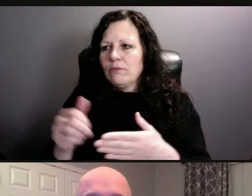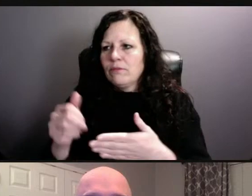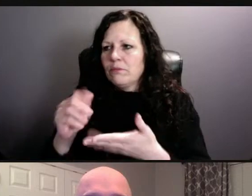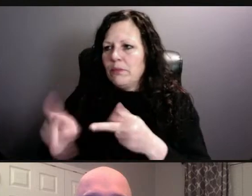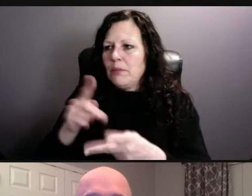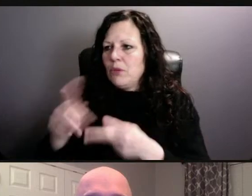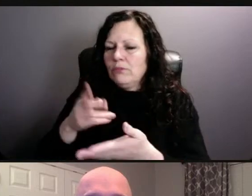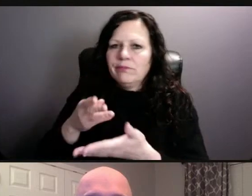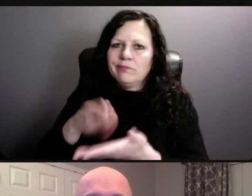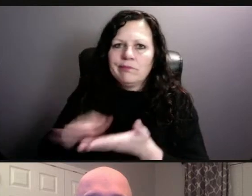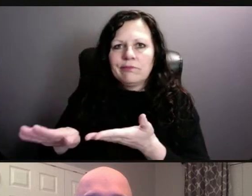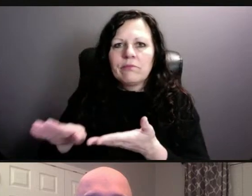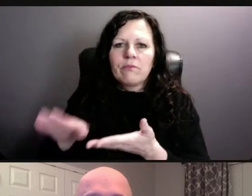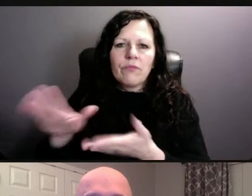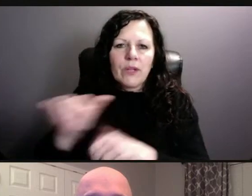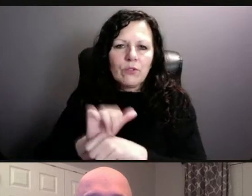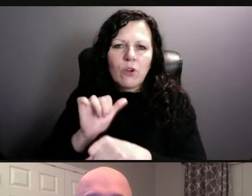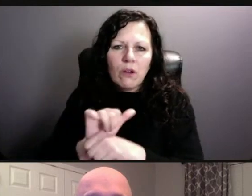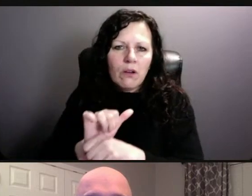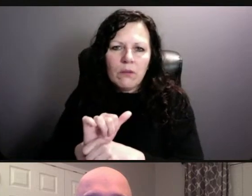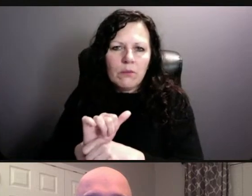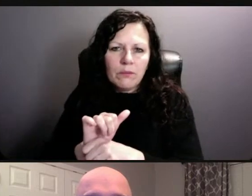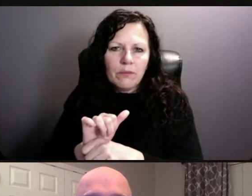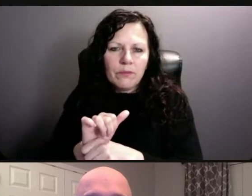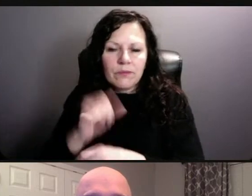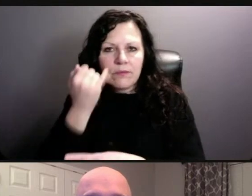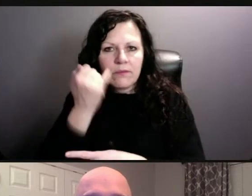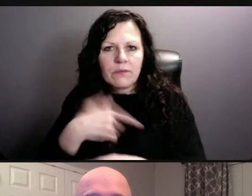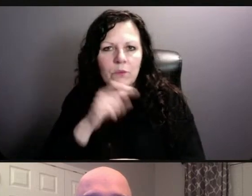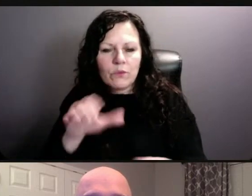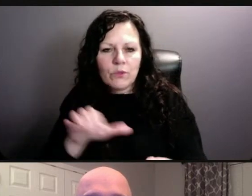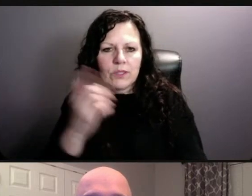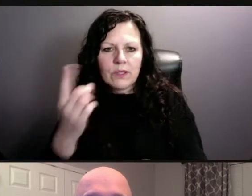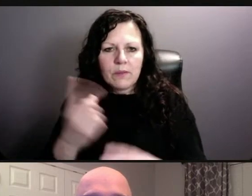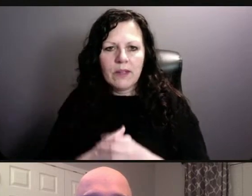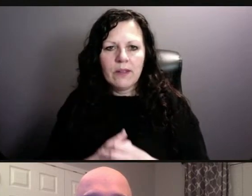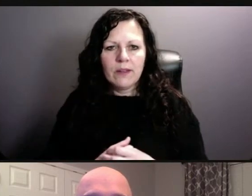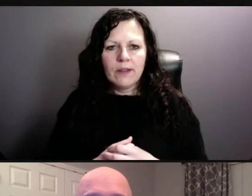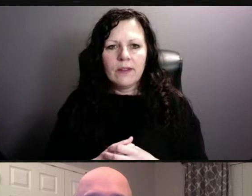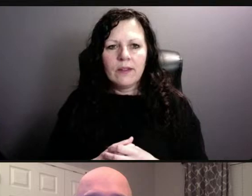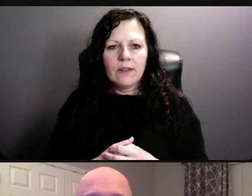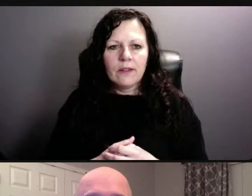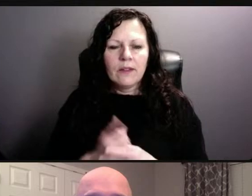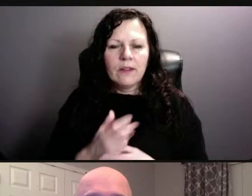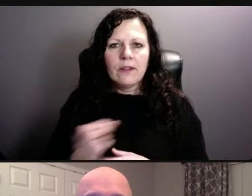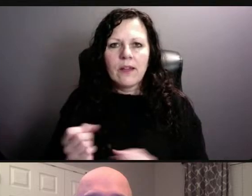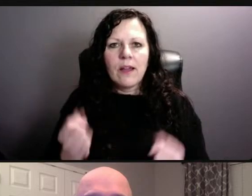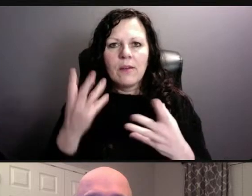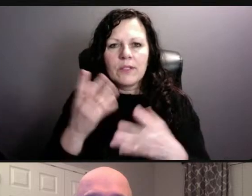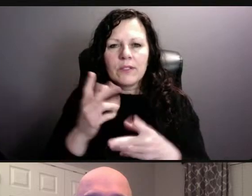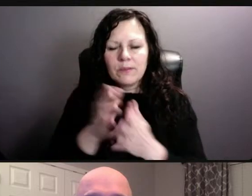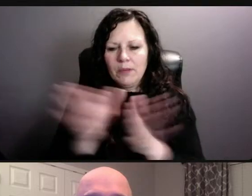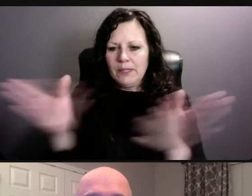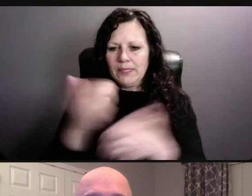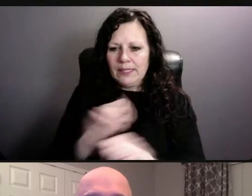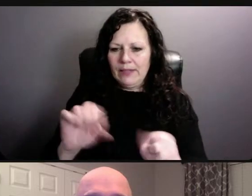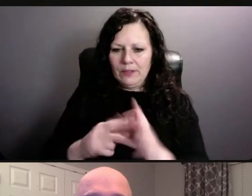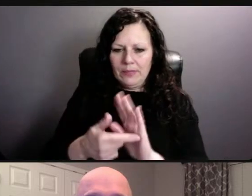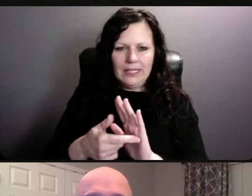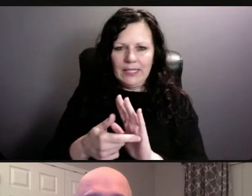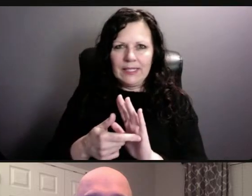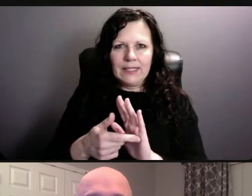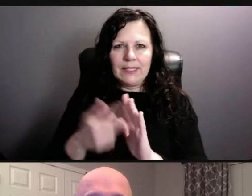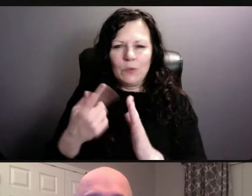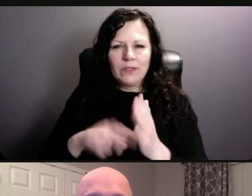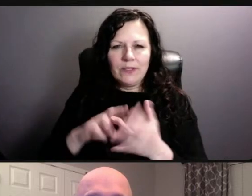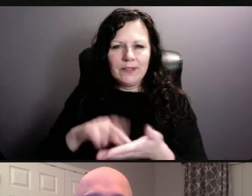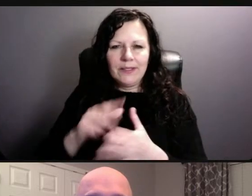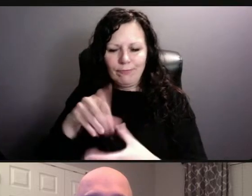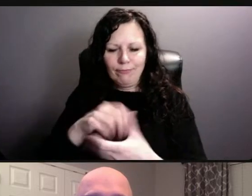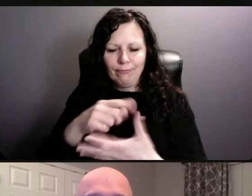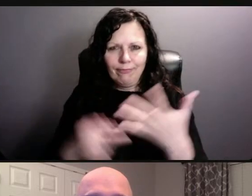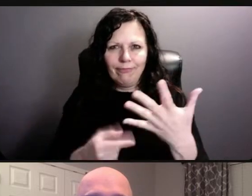GOING TO LEAD TO, YOU KNOW,